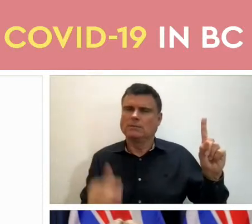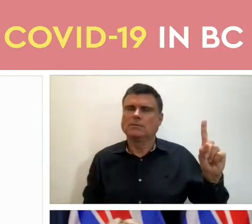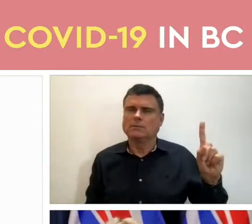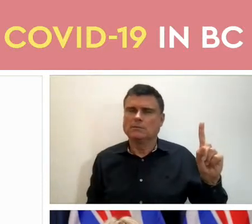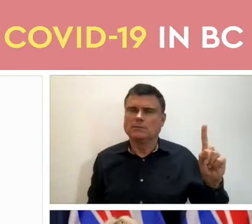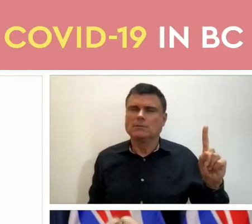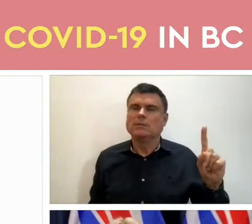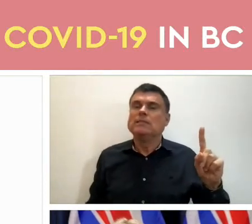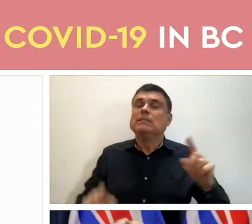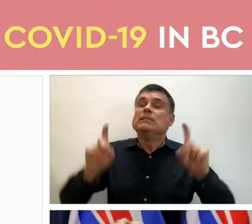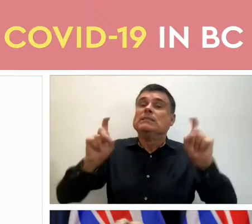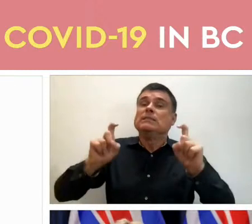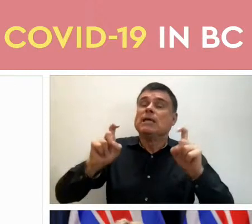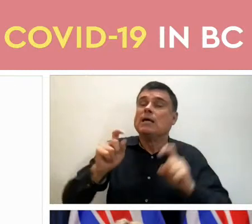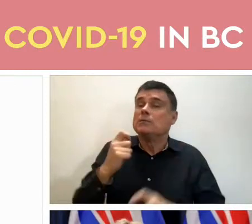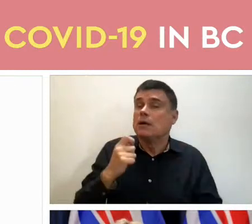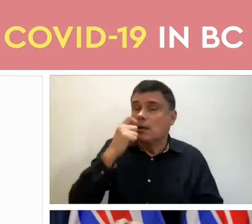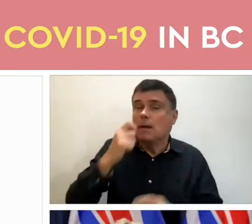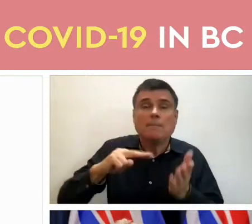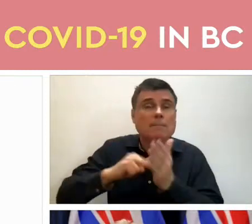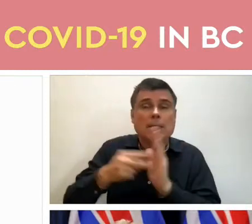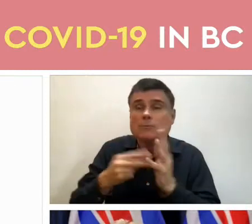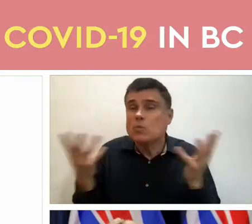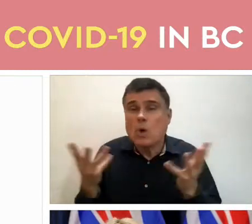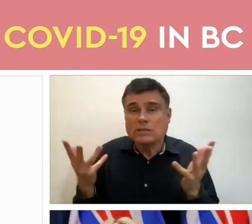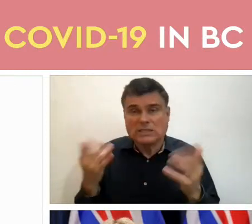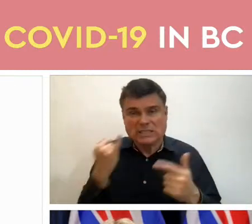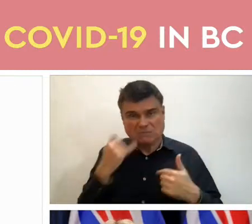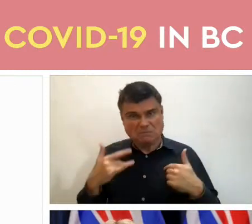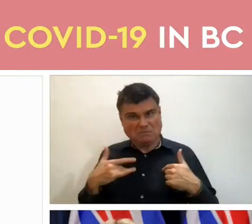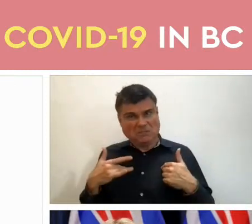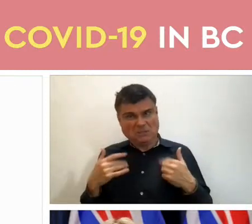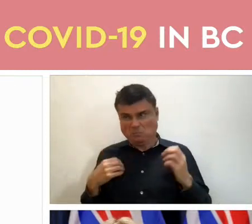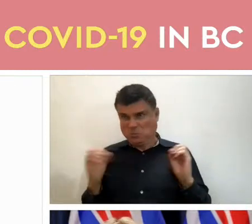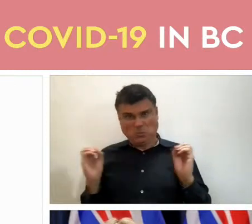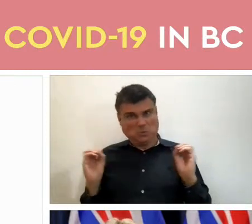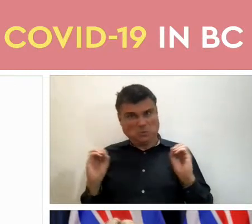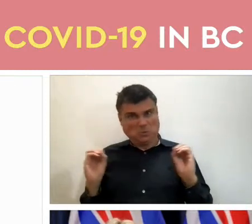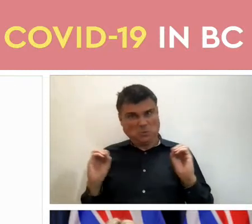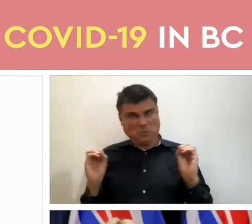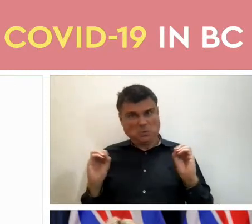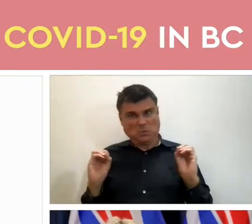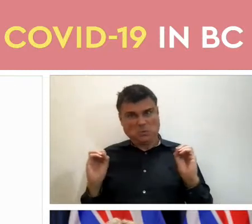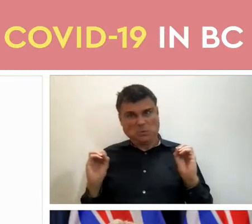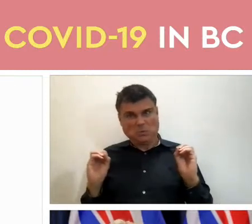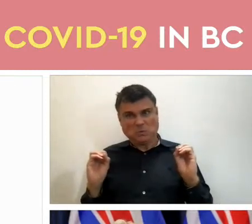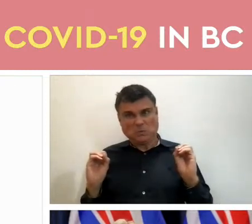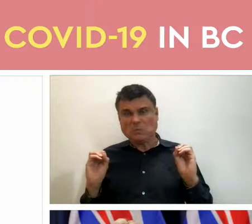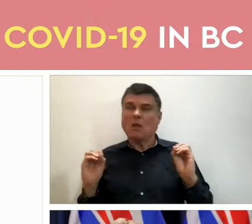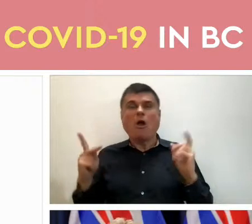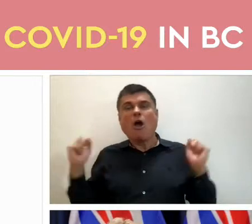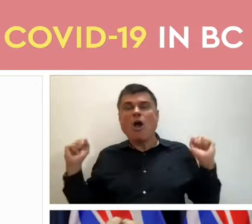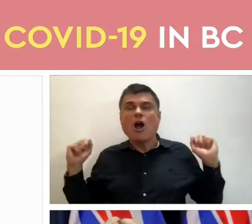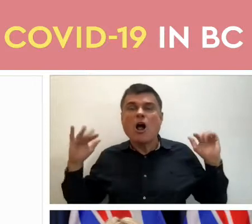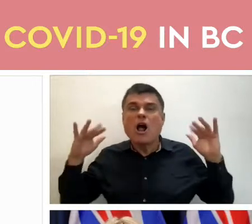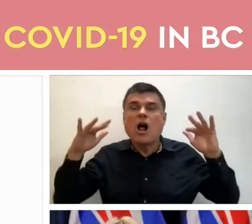larger gathering. It doesn't mean you don't need to wear your mask. The important thing about point